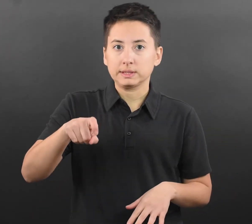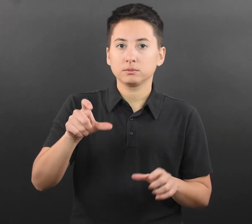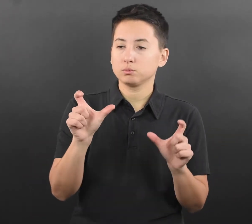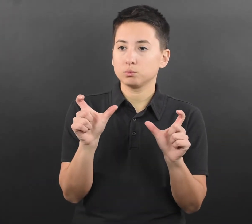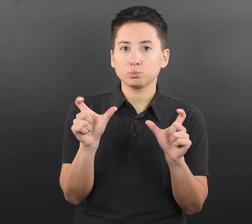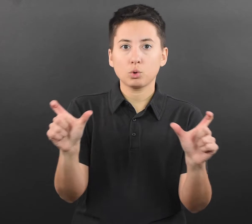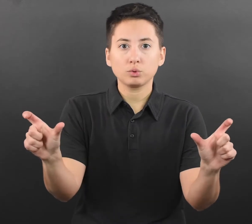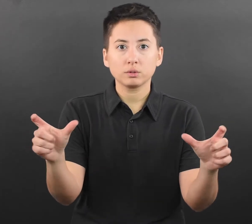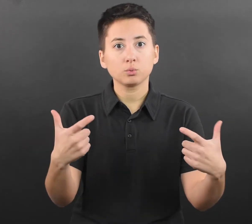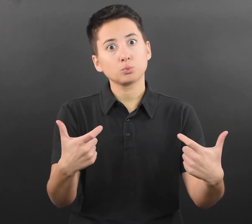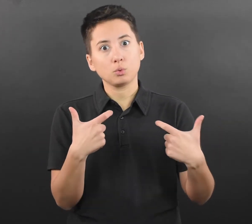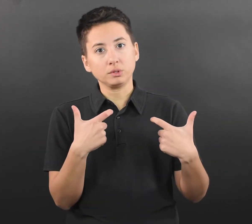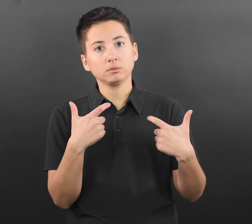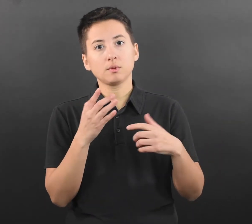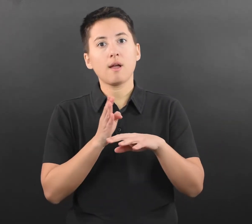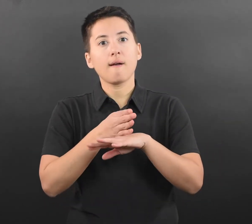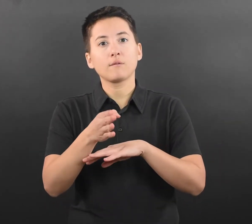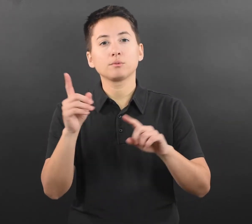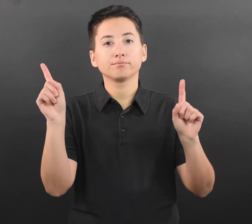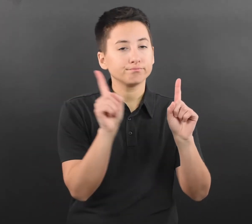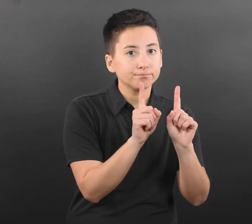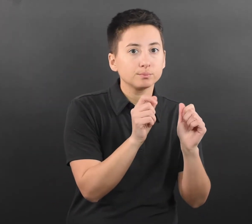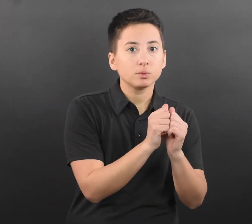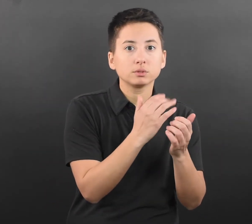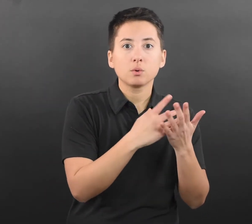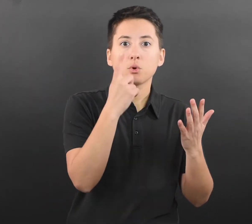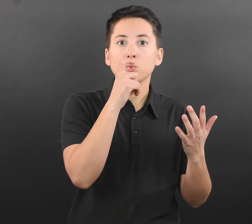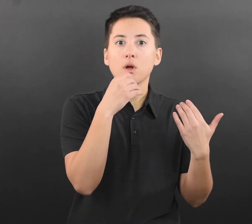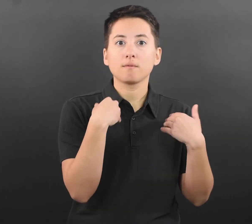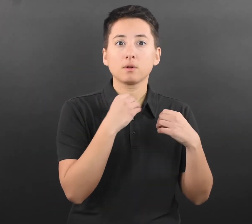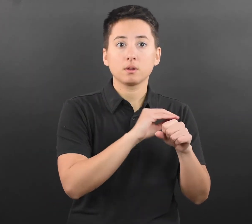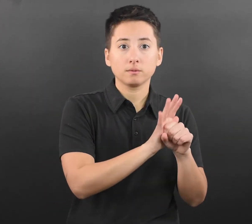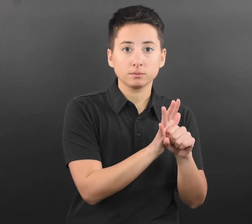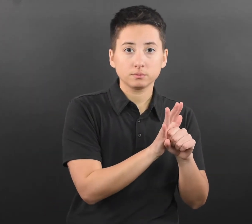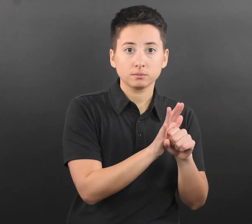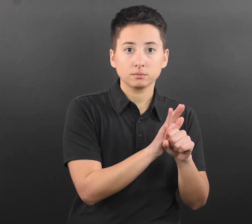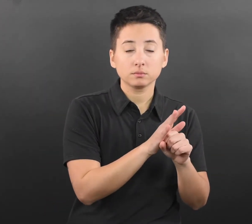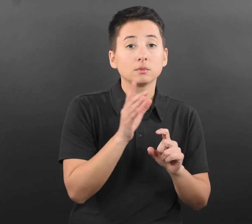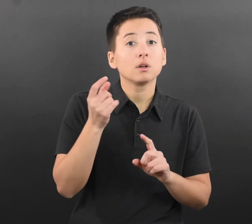unless you have symptoms. • ▪